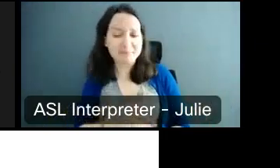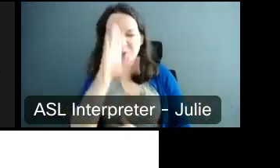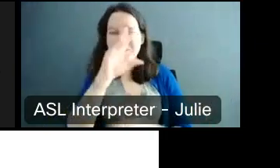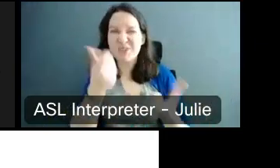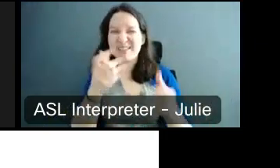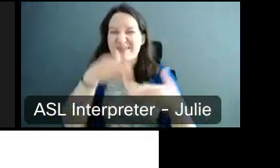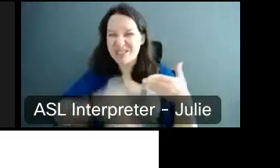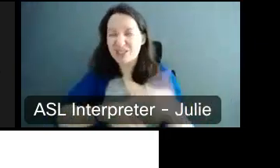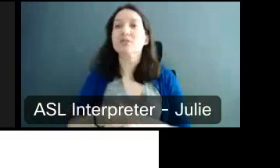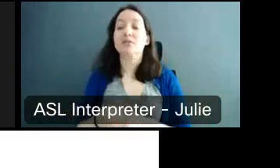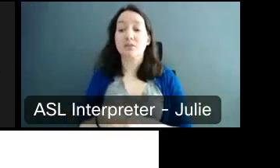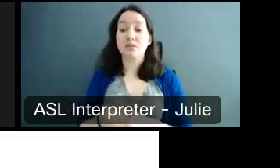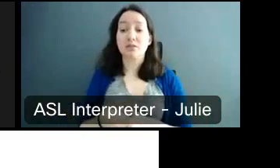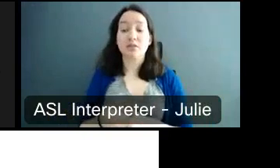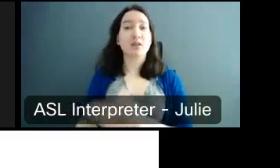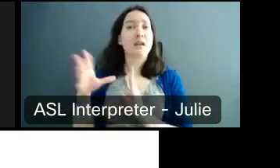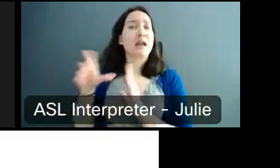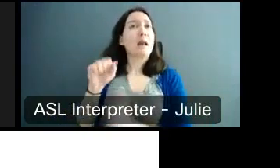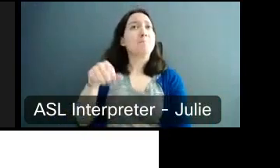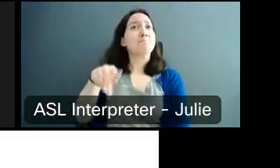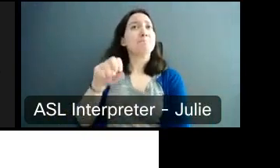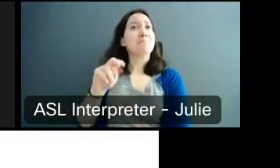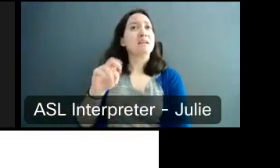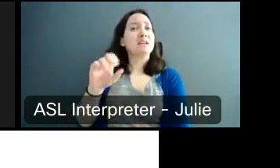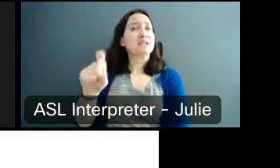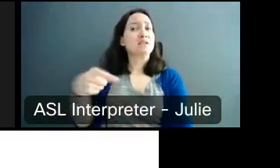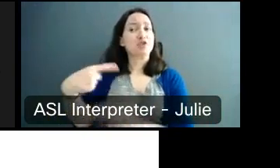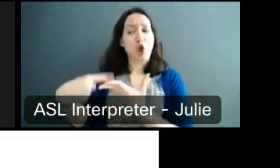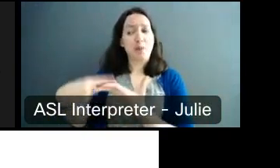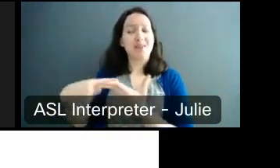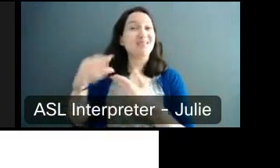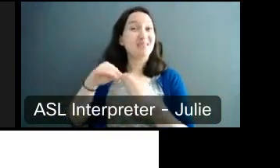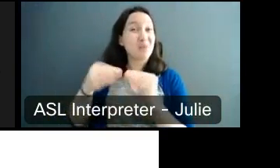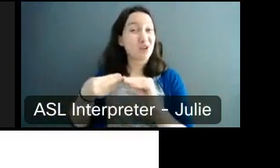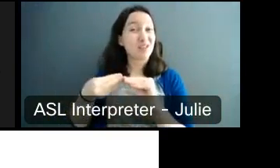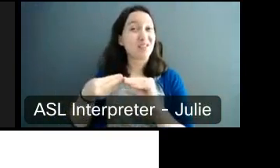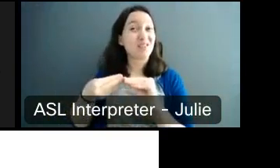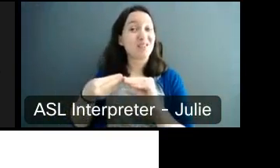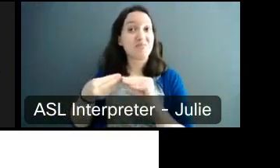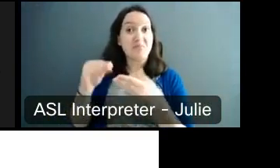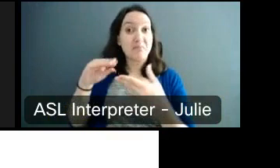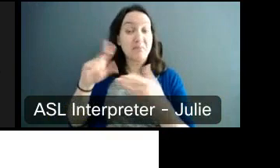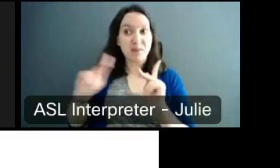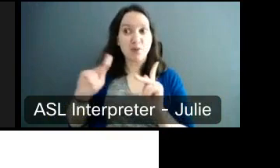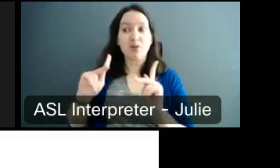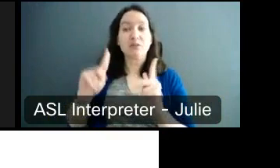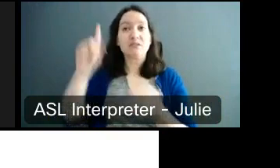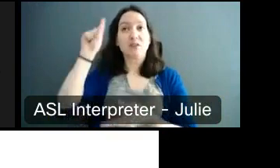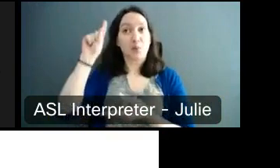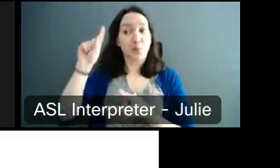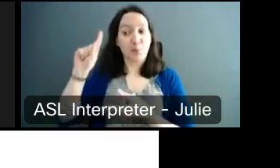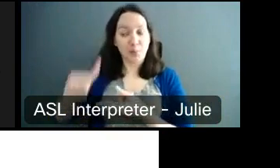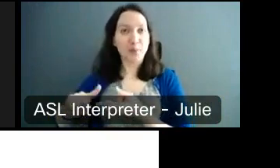With in the appendix, the number of actual design people, obviously it's been dwindling all the time. I'm just curious is that.